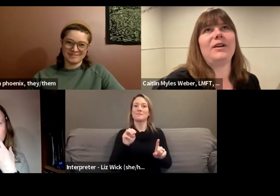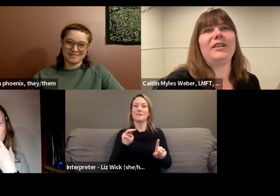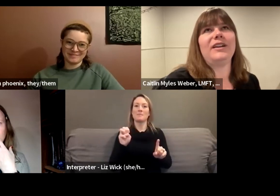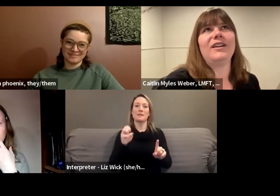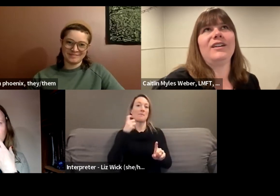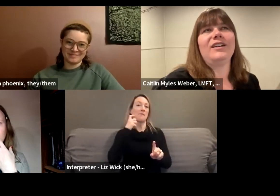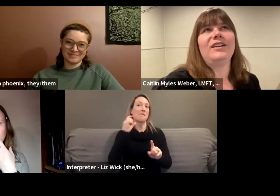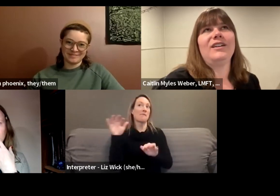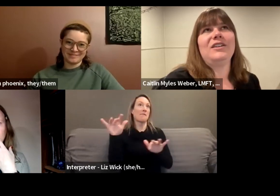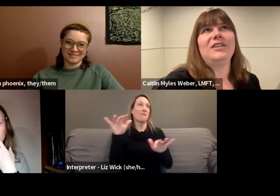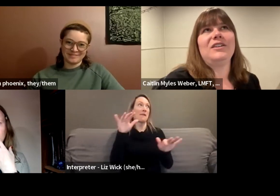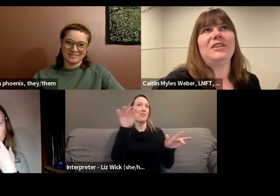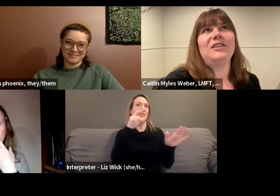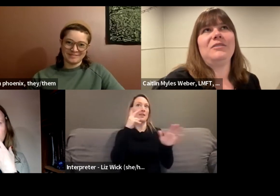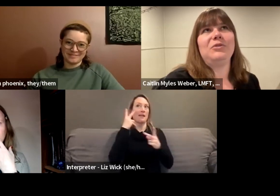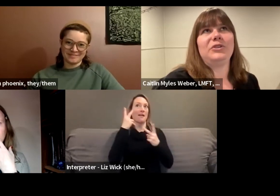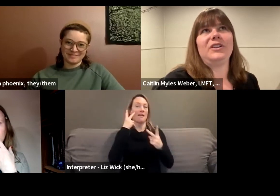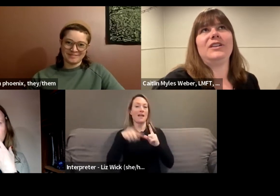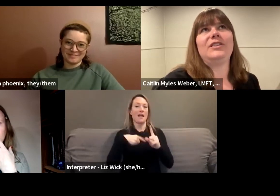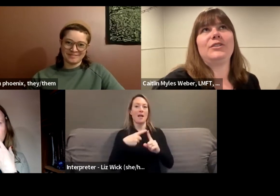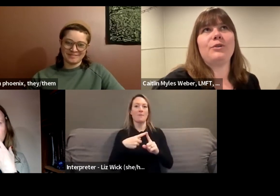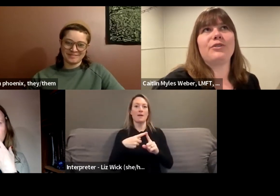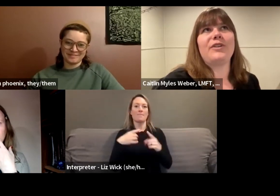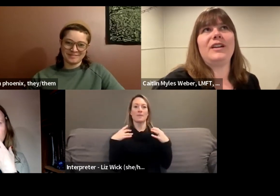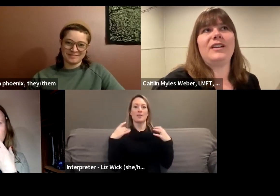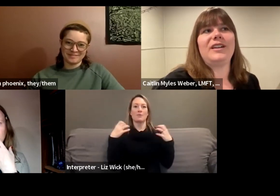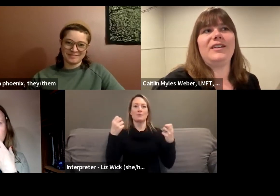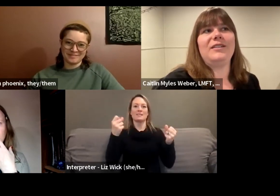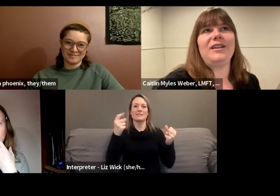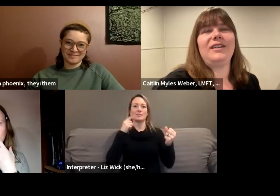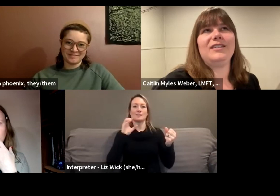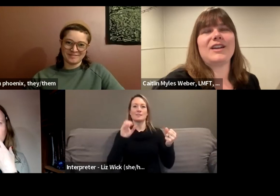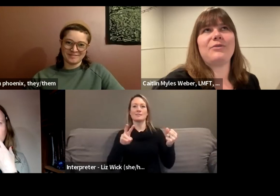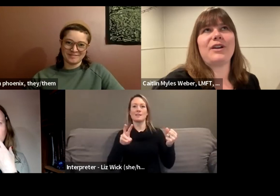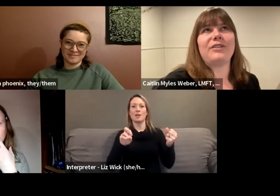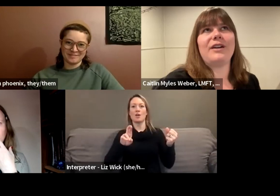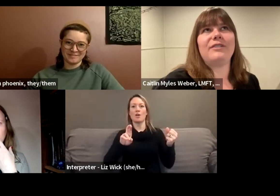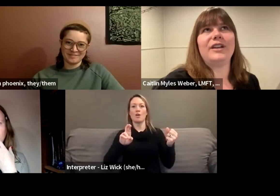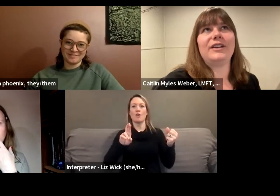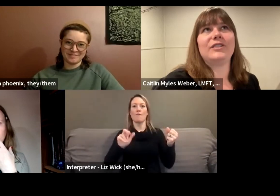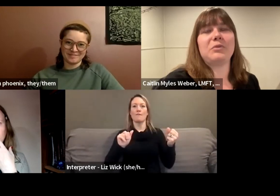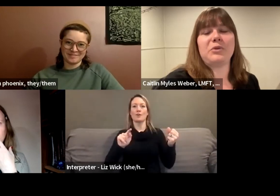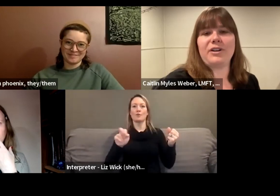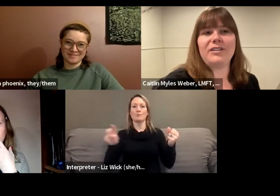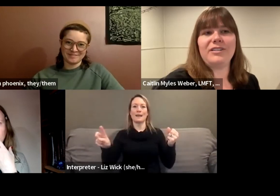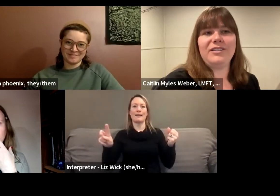about like resilience is overrated and I'd rather have like support.